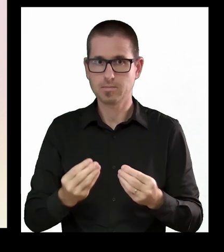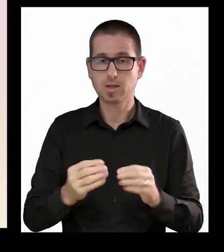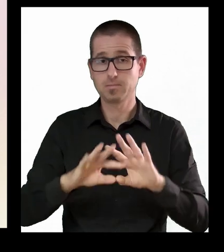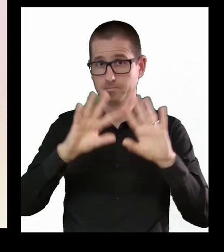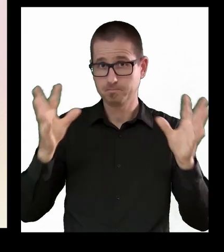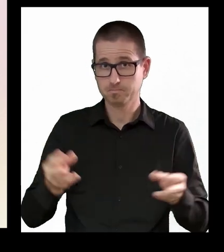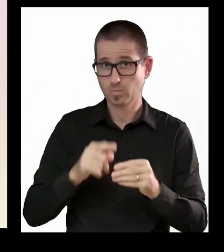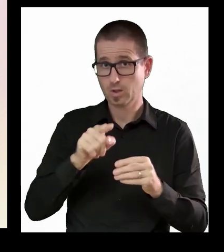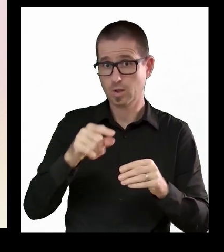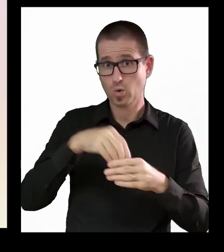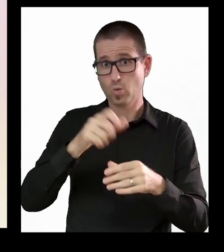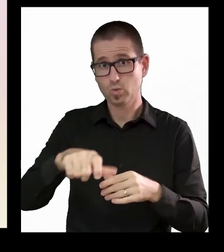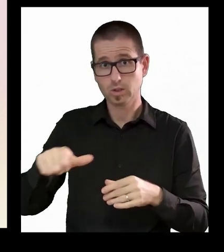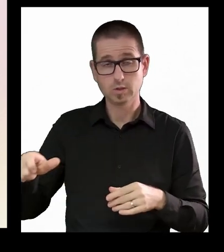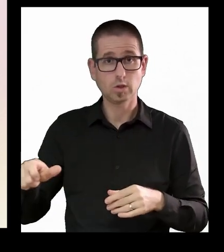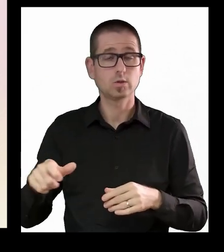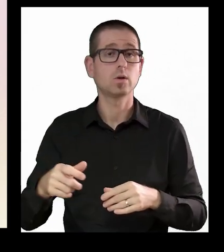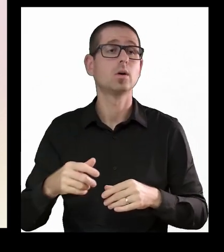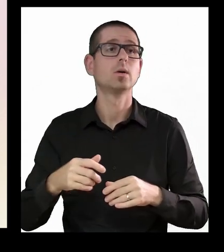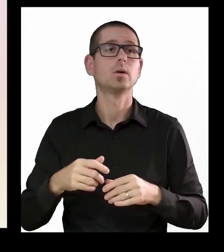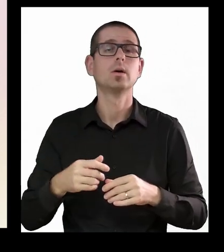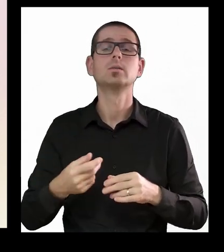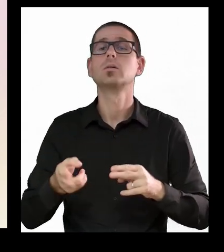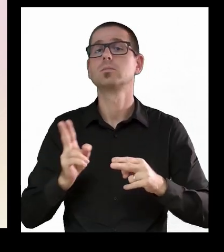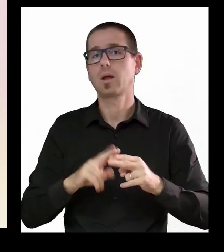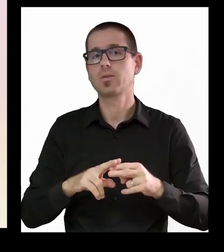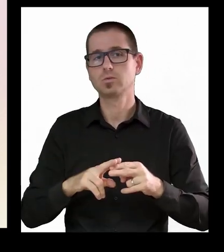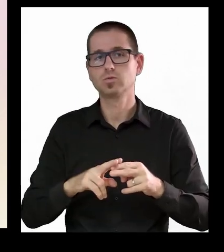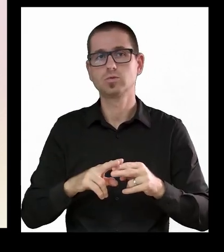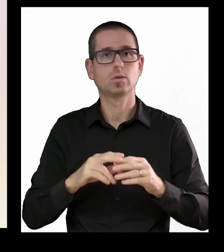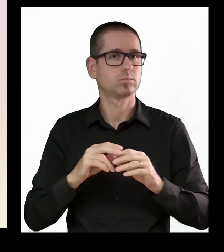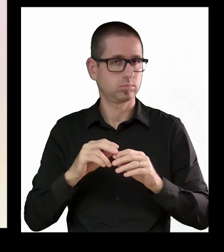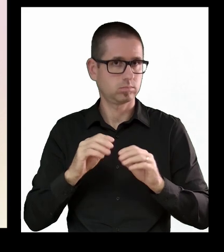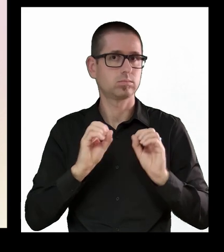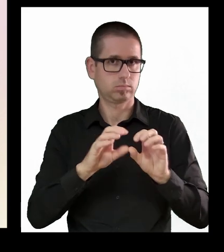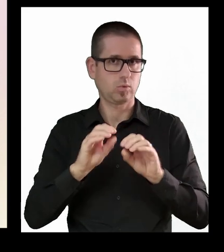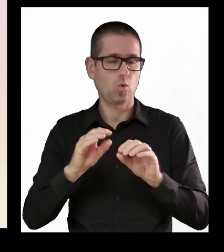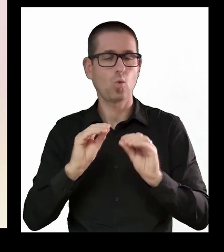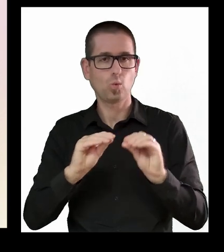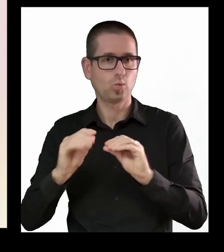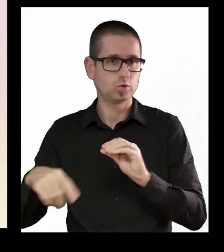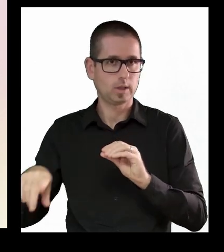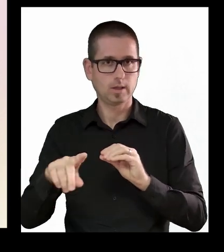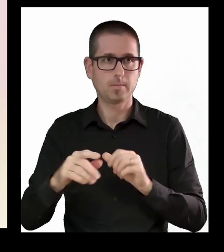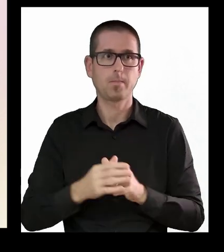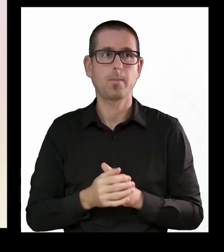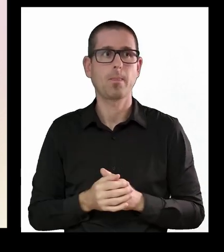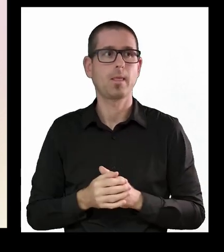participant is mostly lecturers. But of course we have research assistants as well research professors,